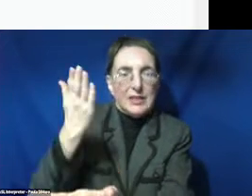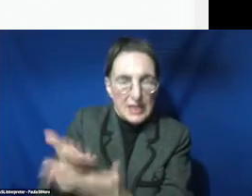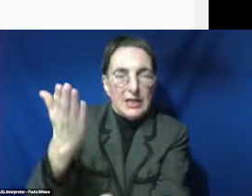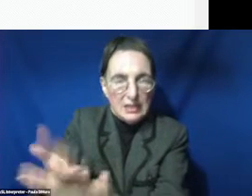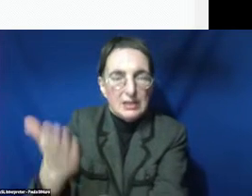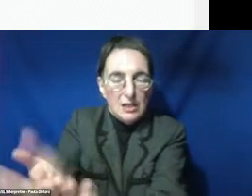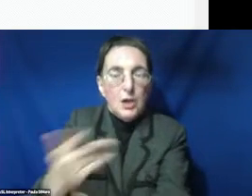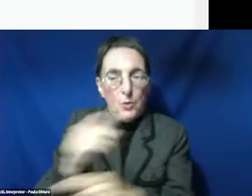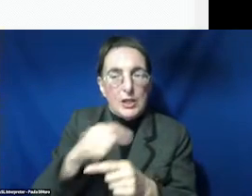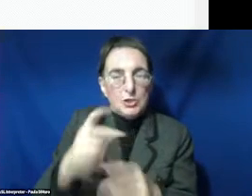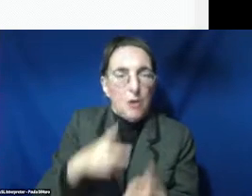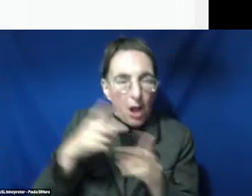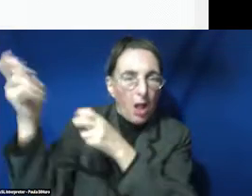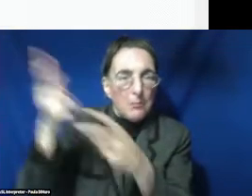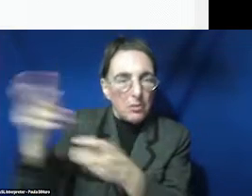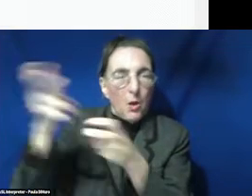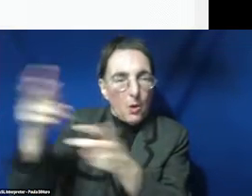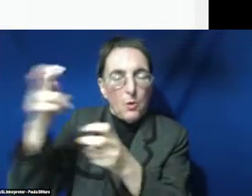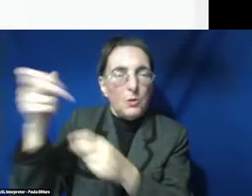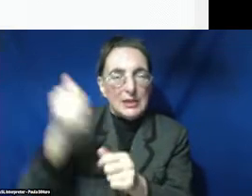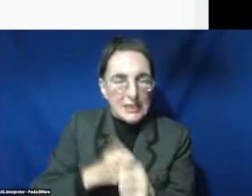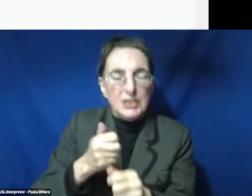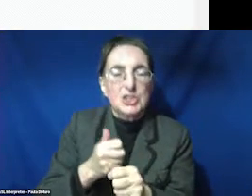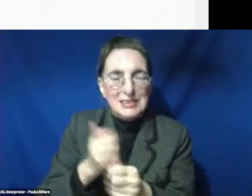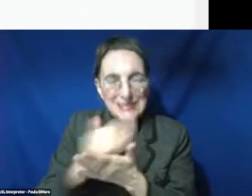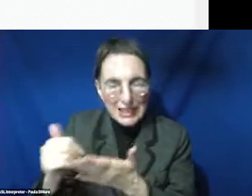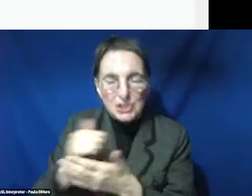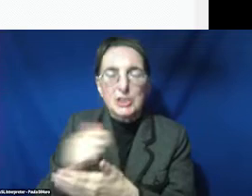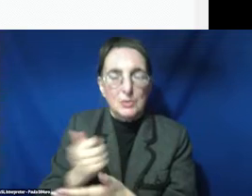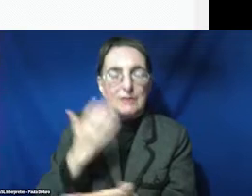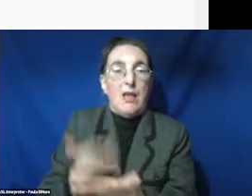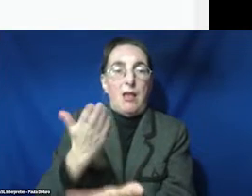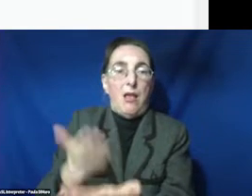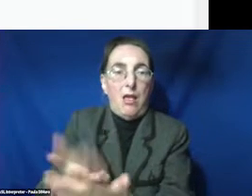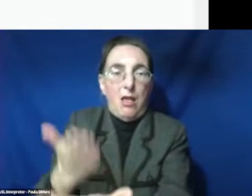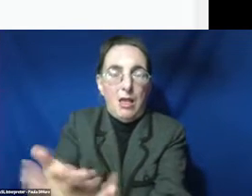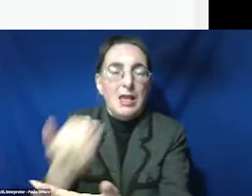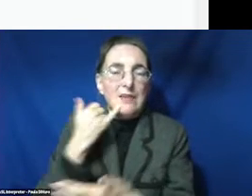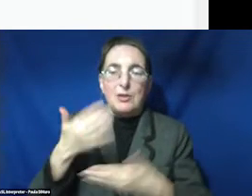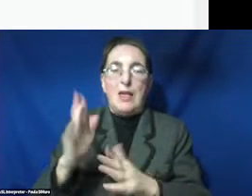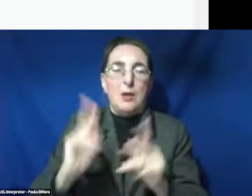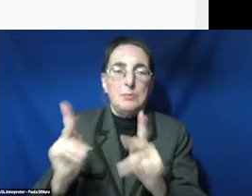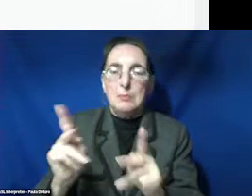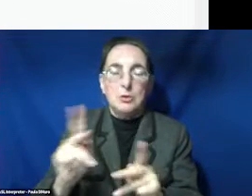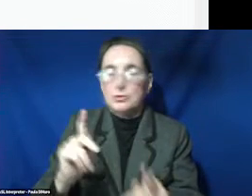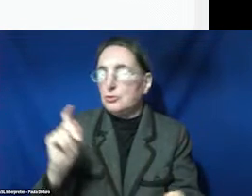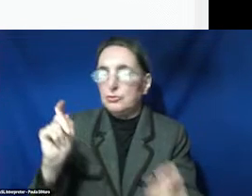We would not be able to do the same compliance checks if we allow people to switch these, you know, crucial elements after the fact.